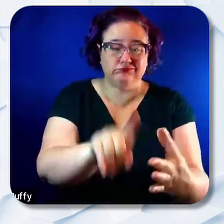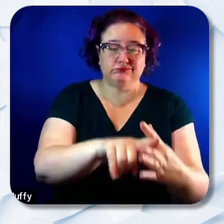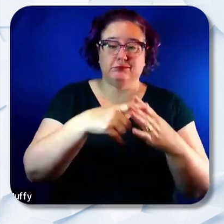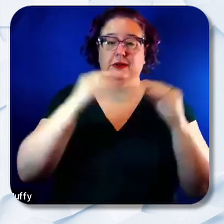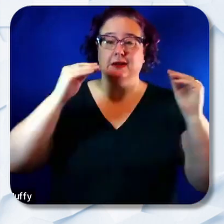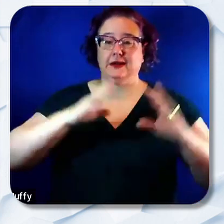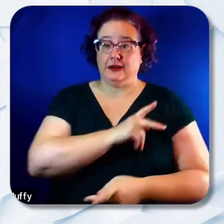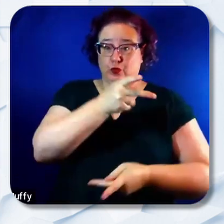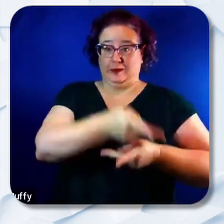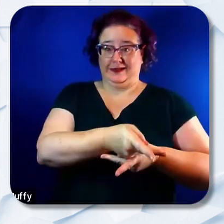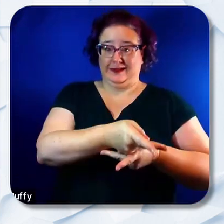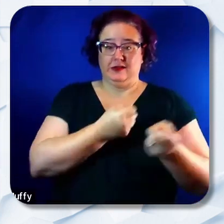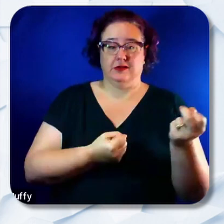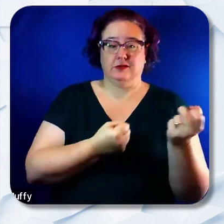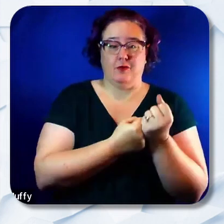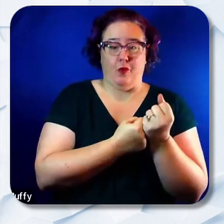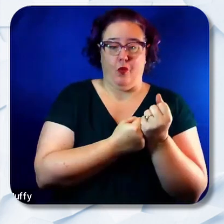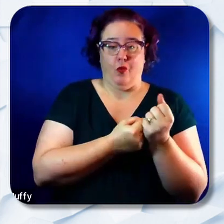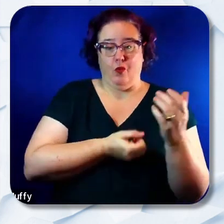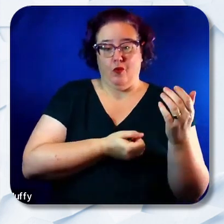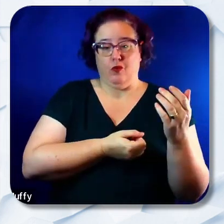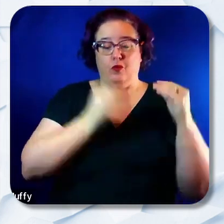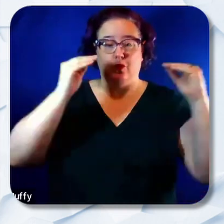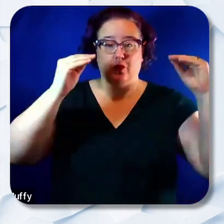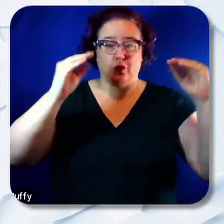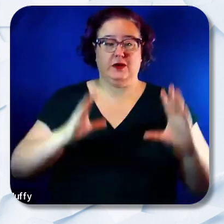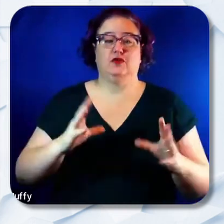and support through teacher induction programs.